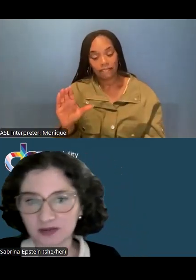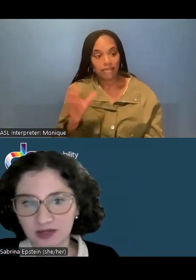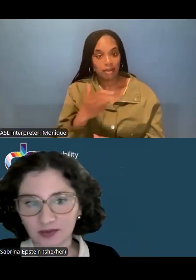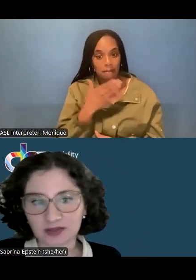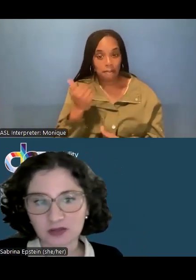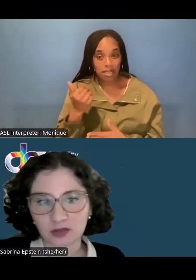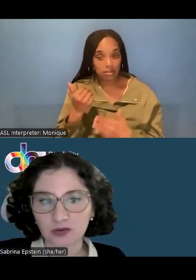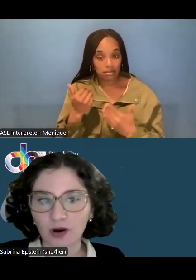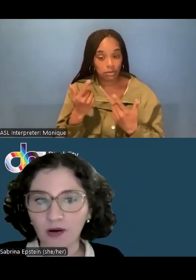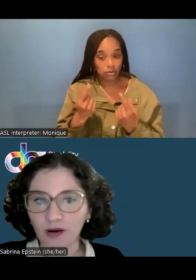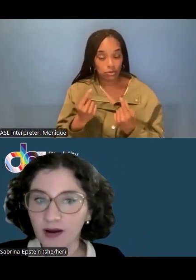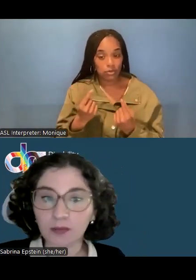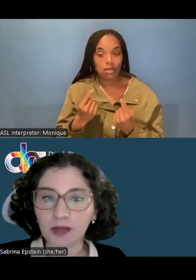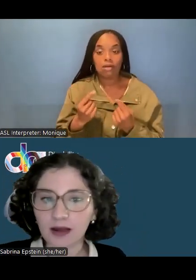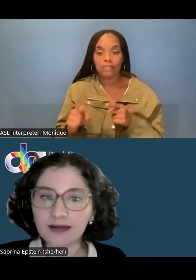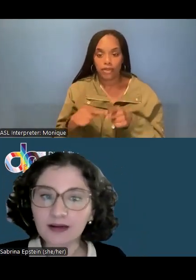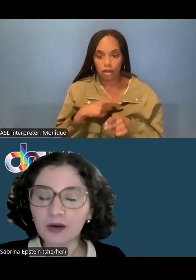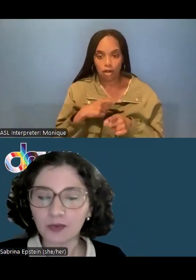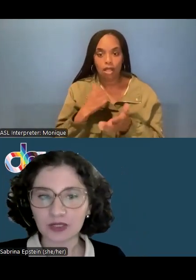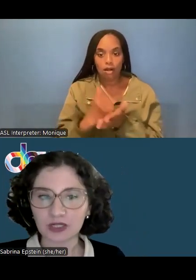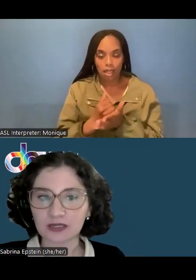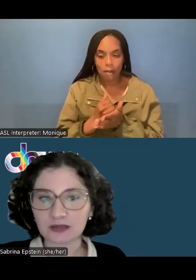so is to call our helpline, which is,